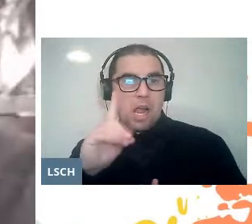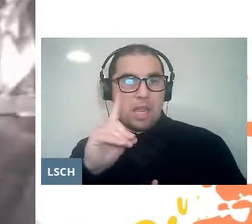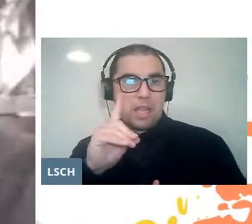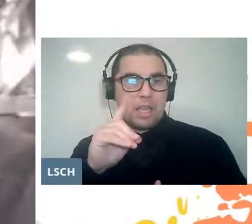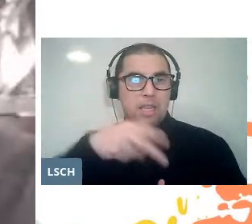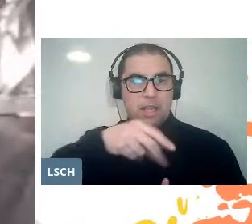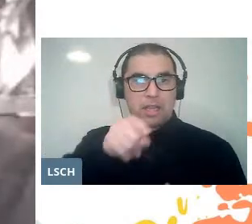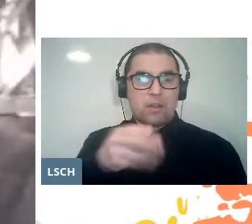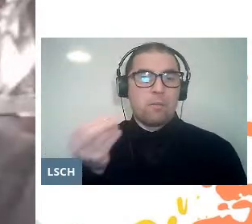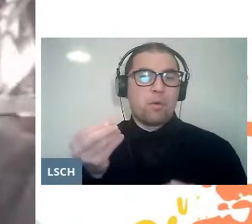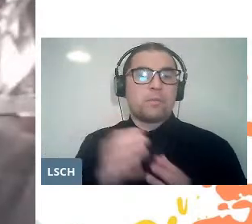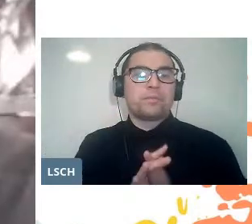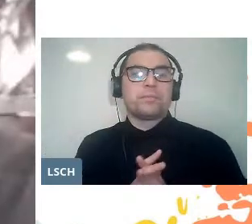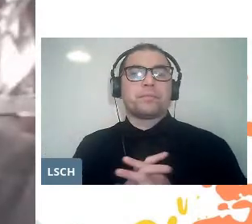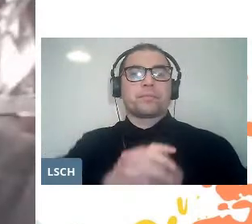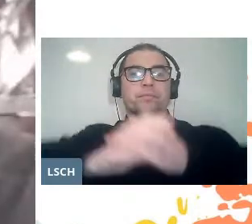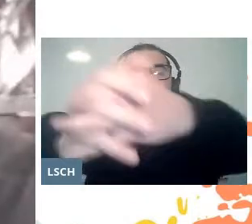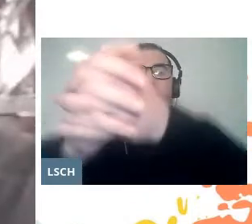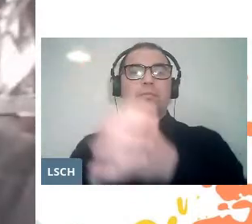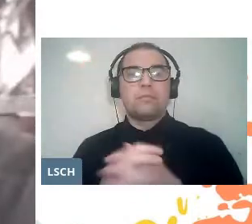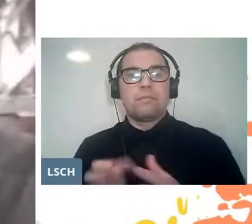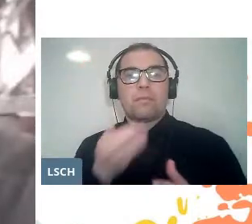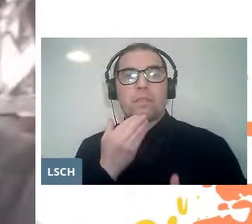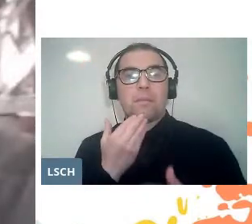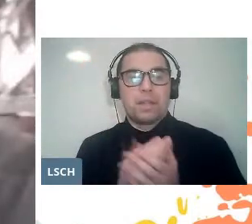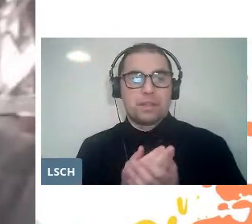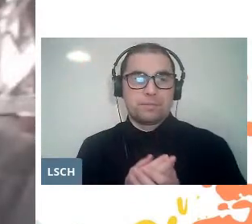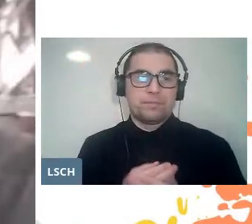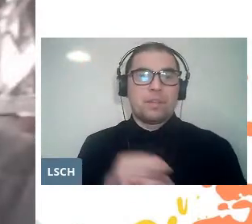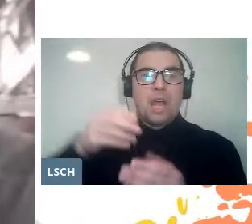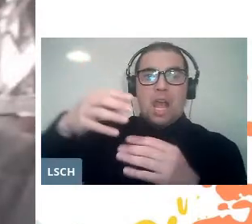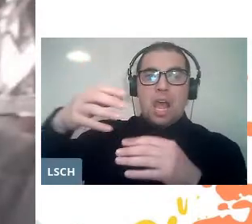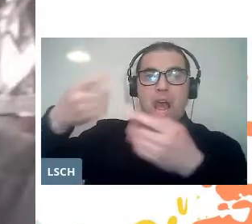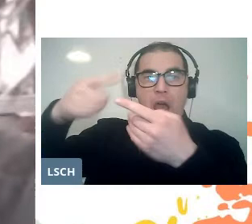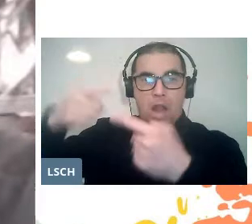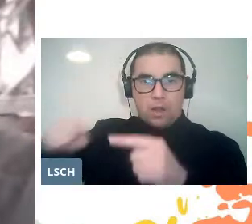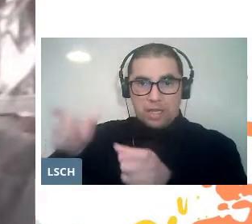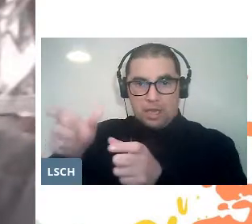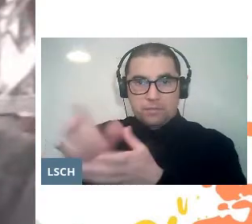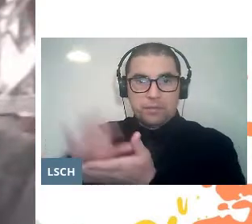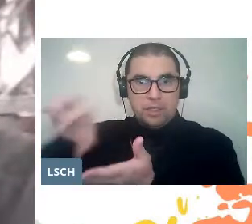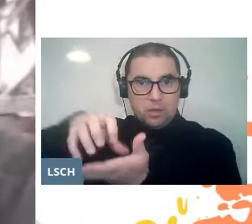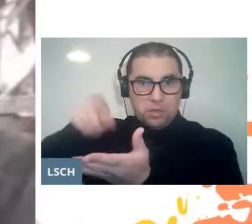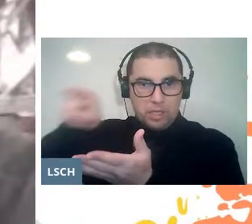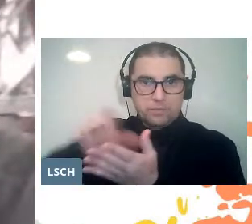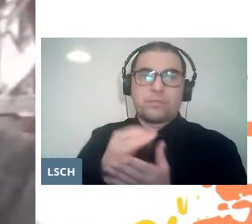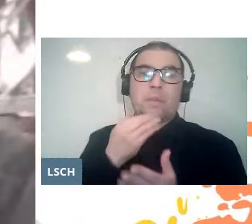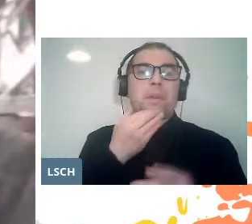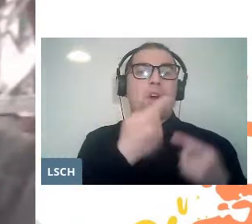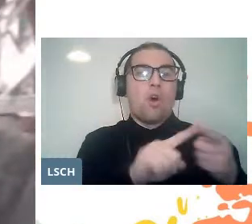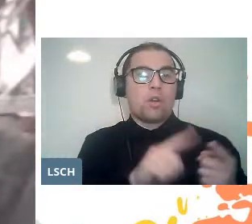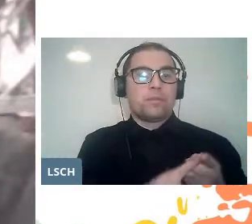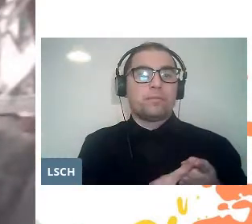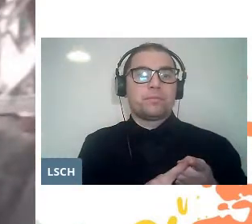and we also had the orchestra in Eszterháza. I cannot fail to mention Wolfgang Amadeus Mozart,